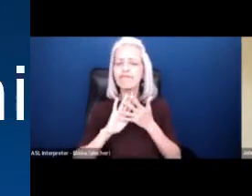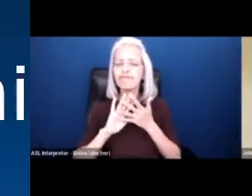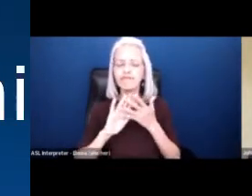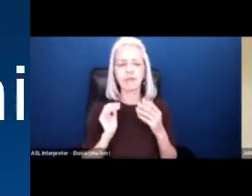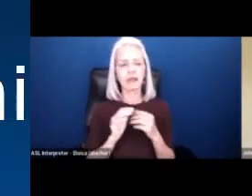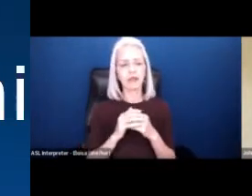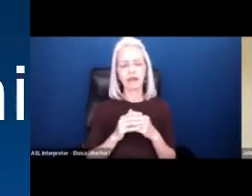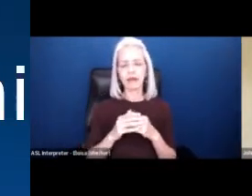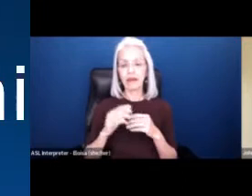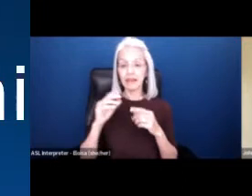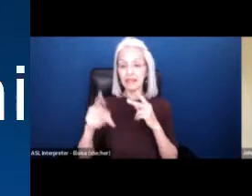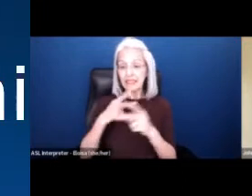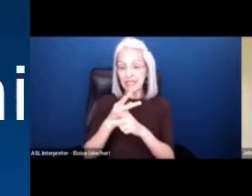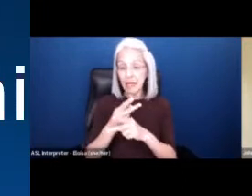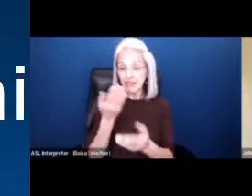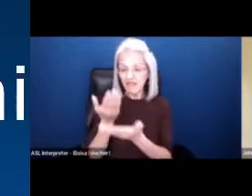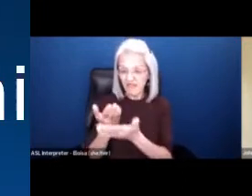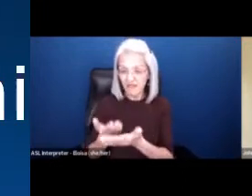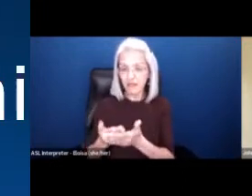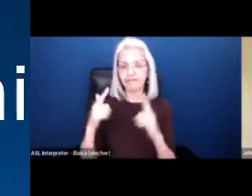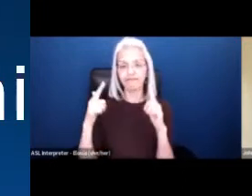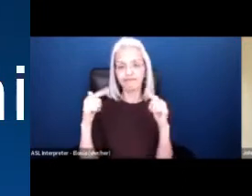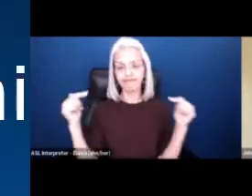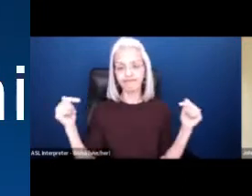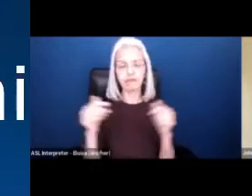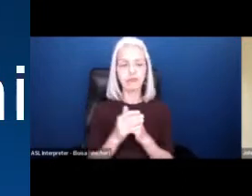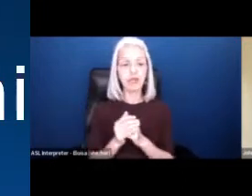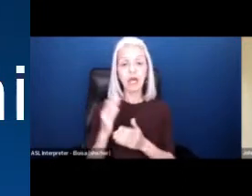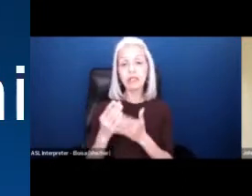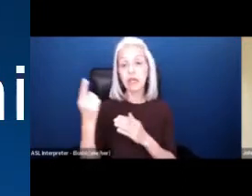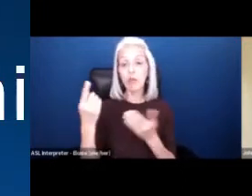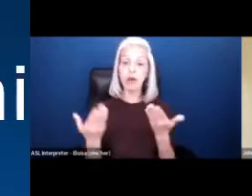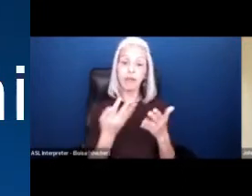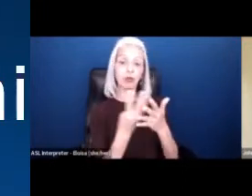validity very, you somebody may screen because they want to know